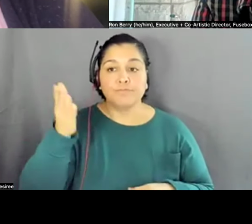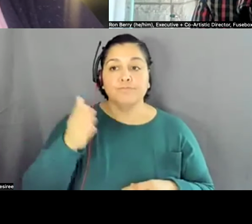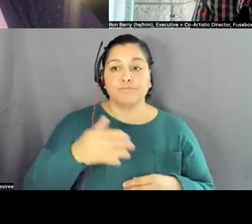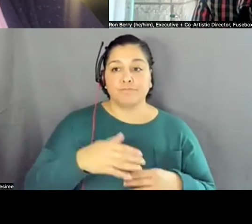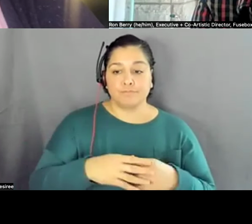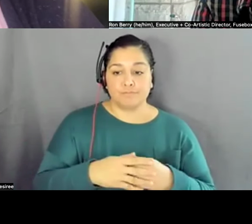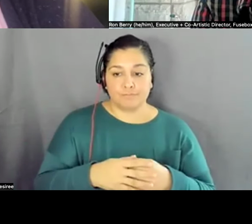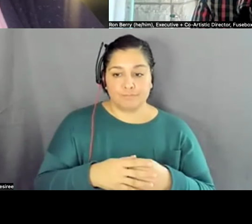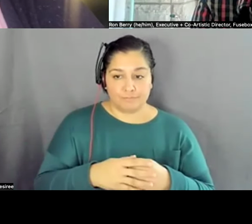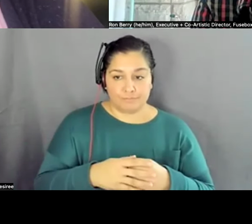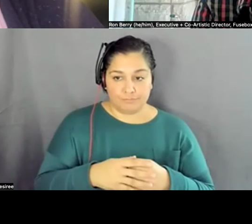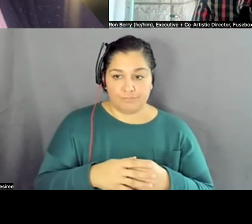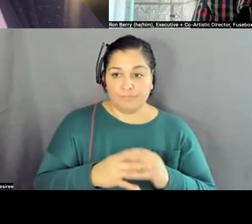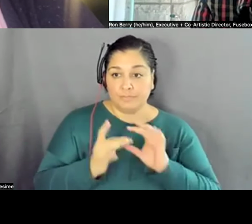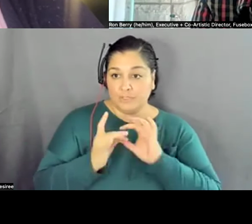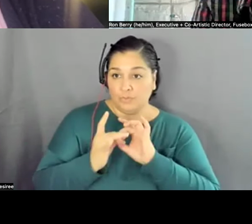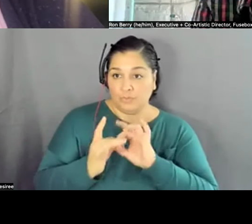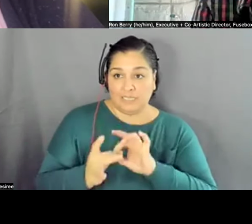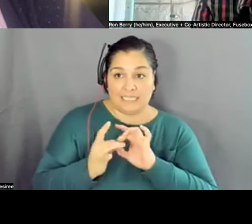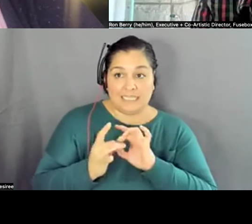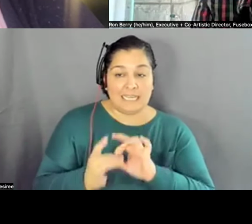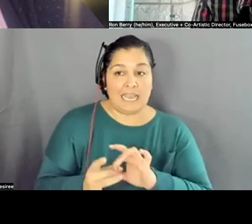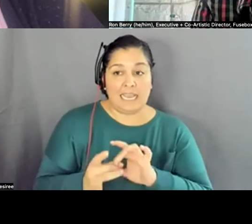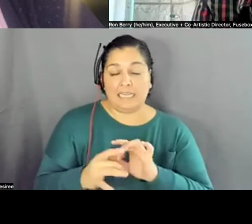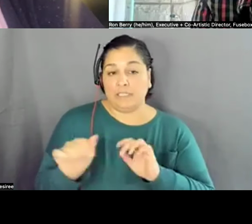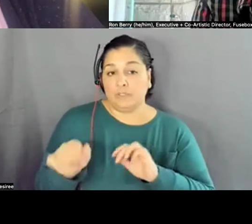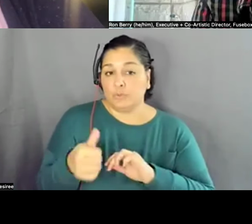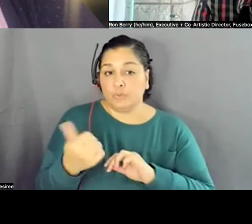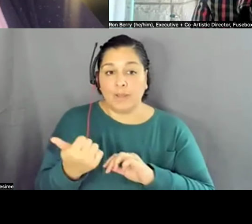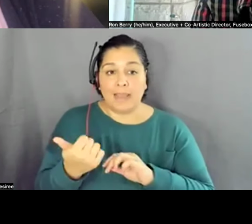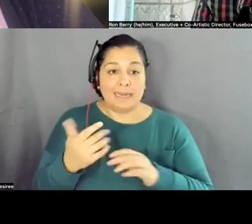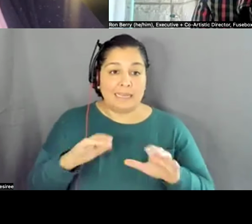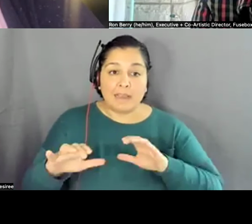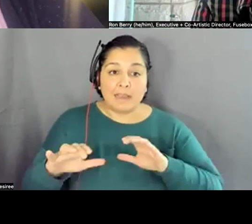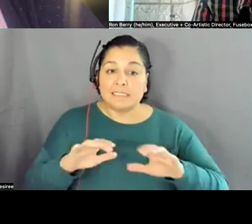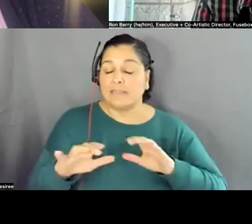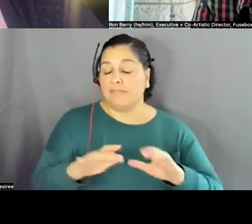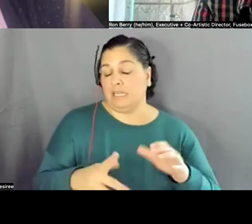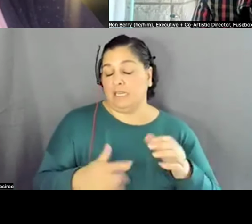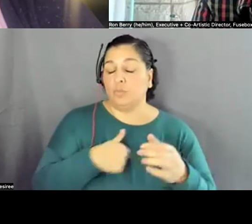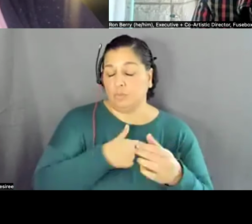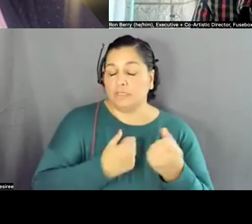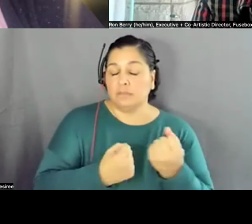is, is related to any of the activities. Is supported.